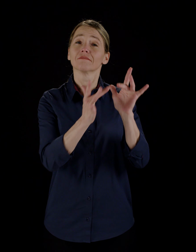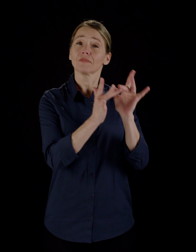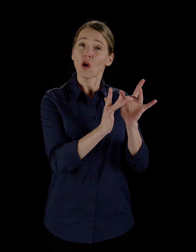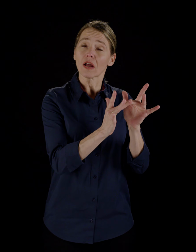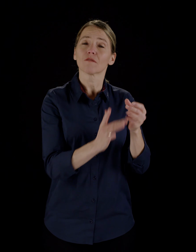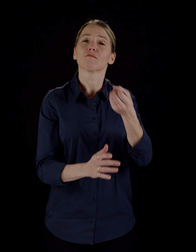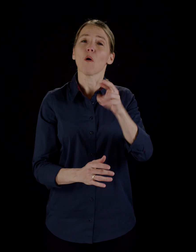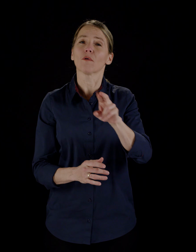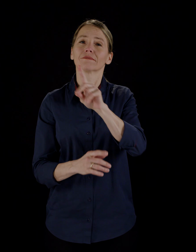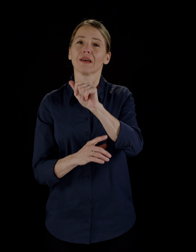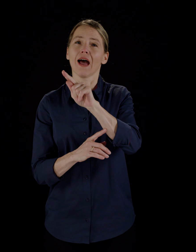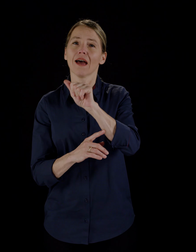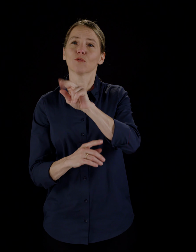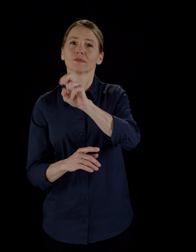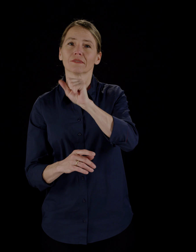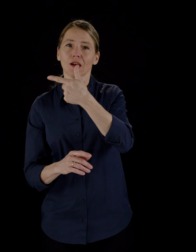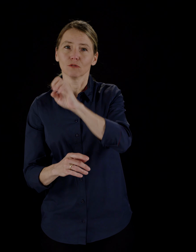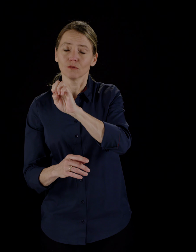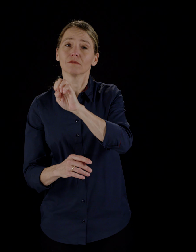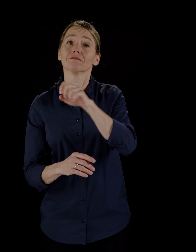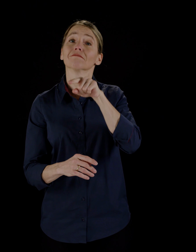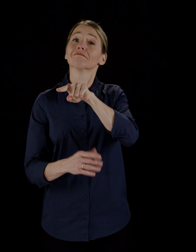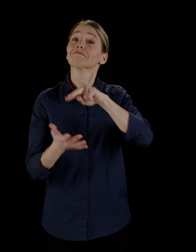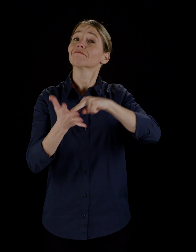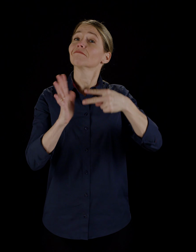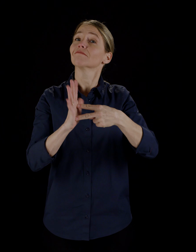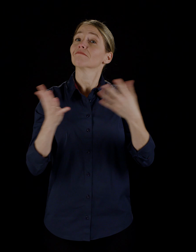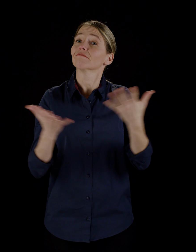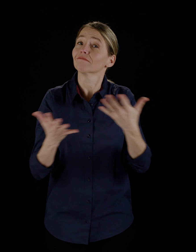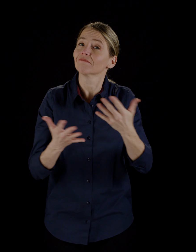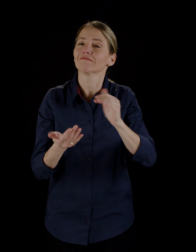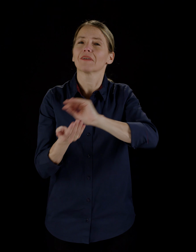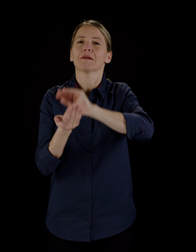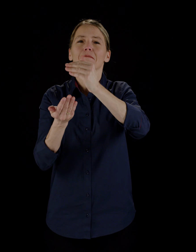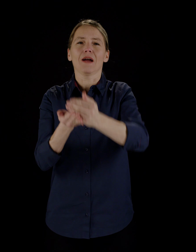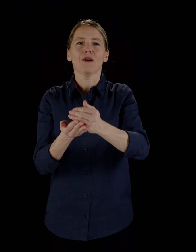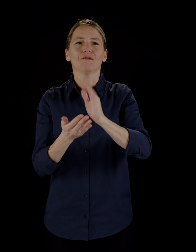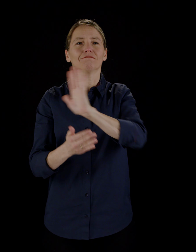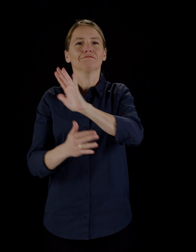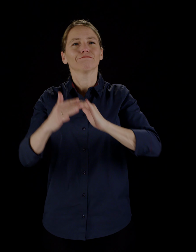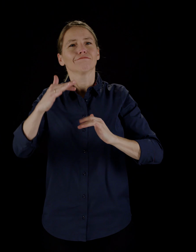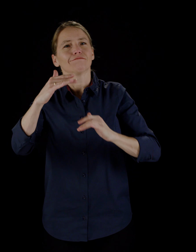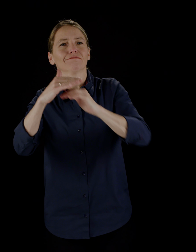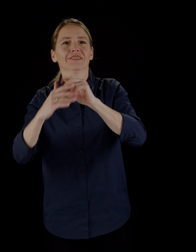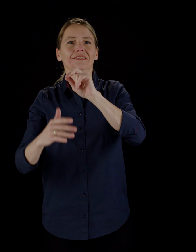Internet or data usage is the amount of data transferred between a computer and the Internet